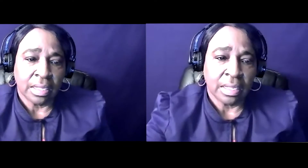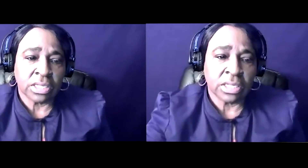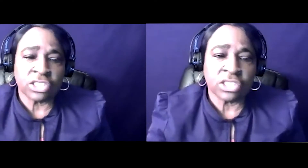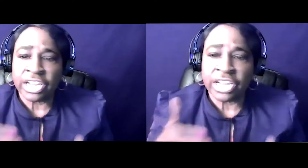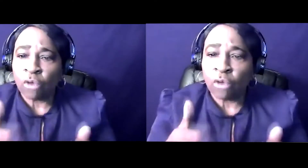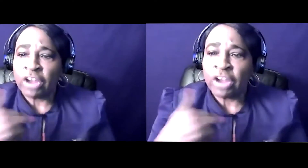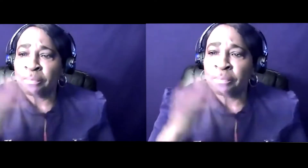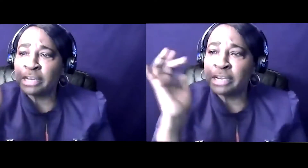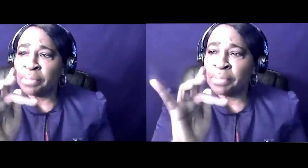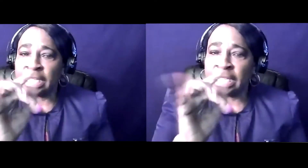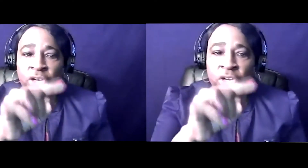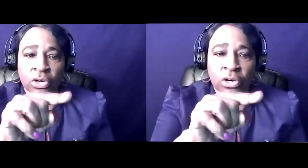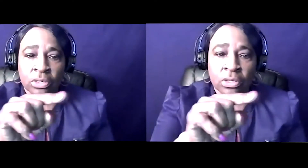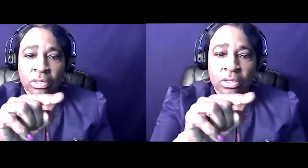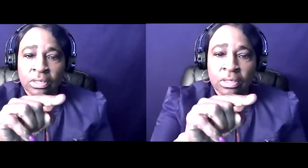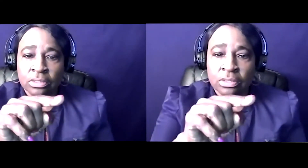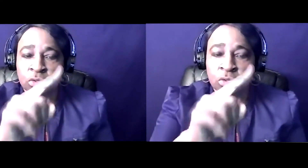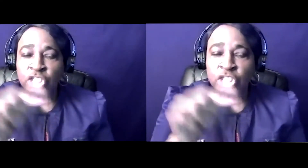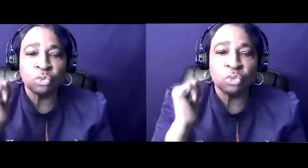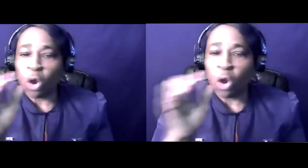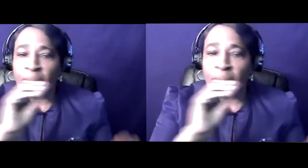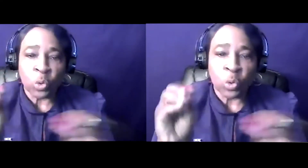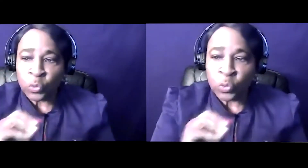Is there a way for me to pin her so that she won't move.